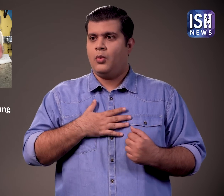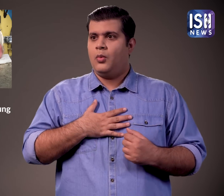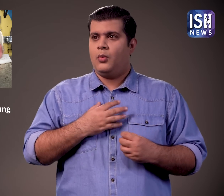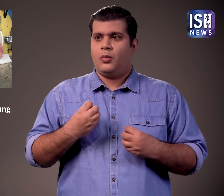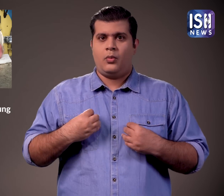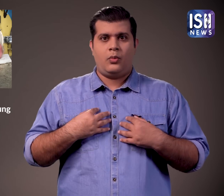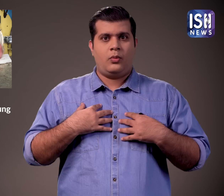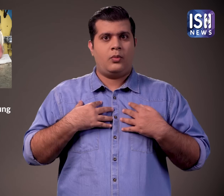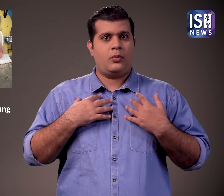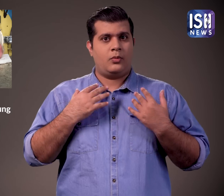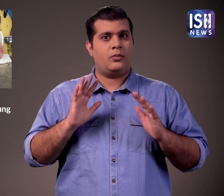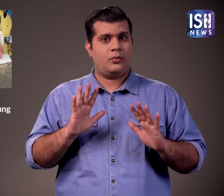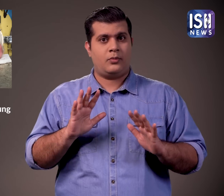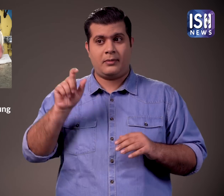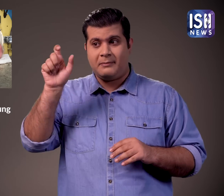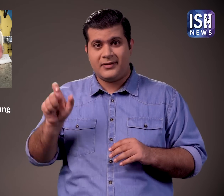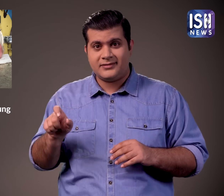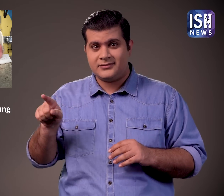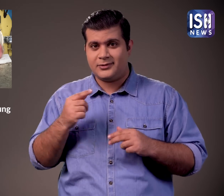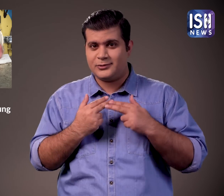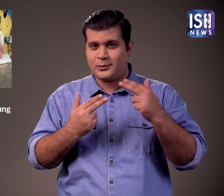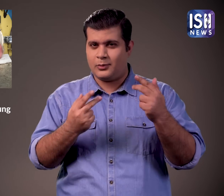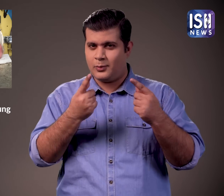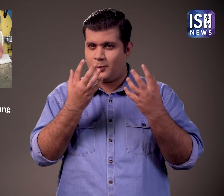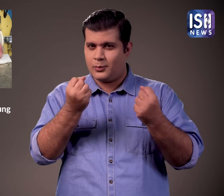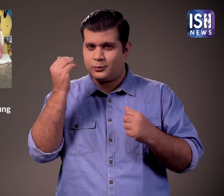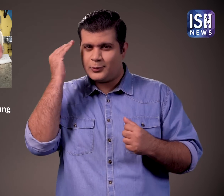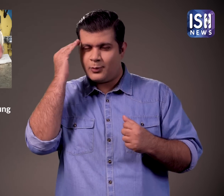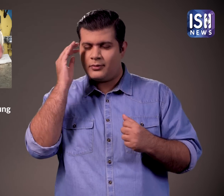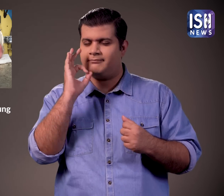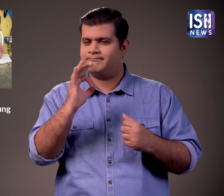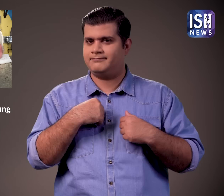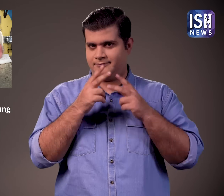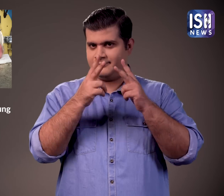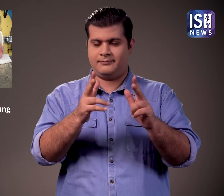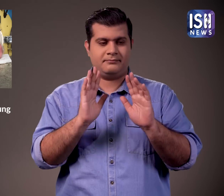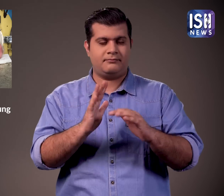This story is very inspiring! Would you like to hear the story of this person? Hold on, I'll tell you!